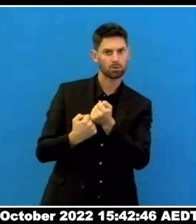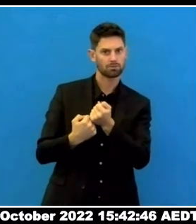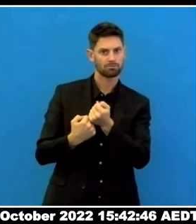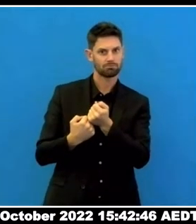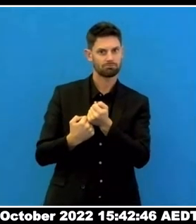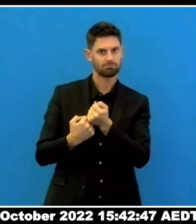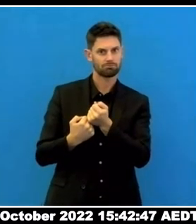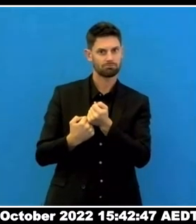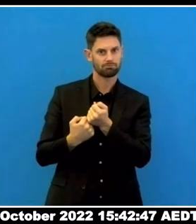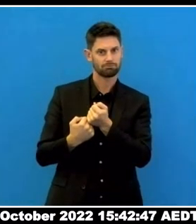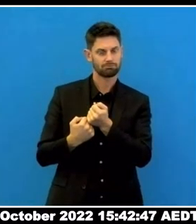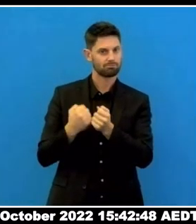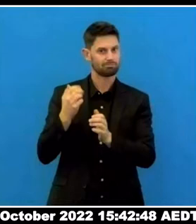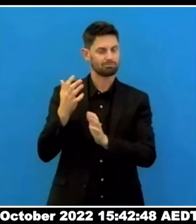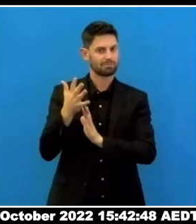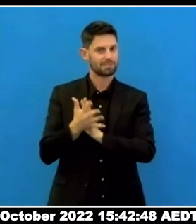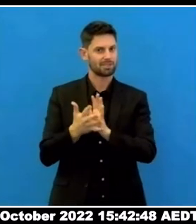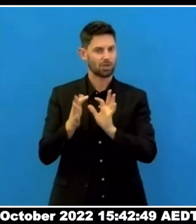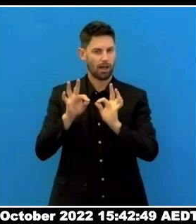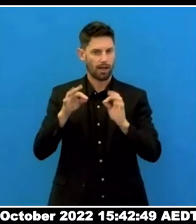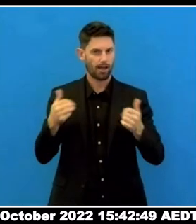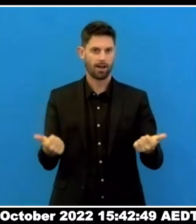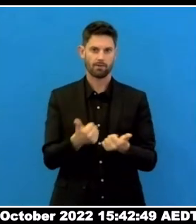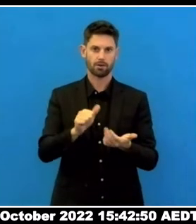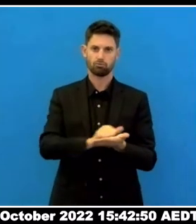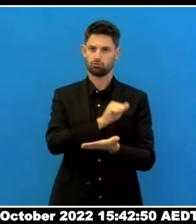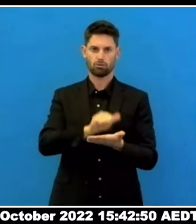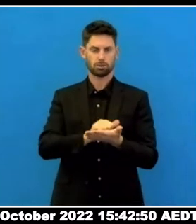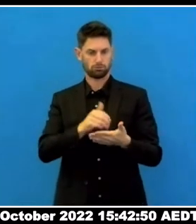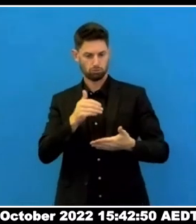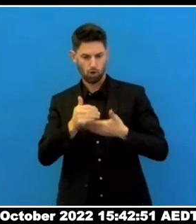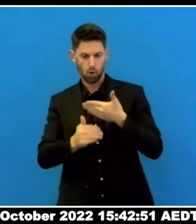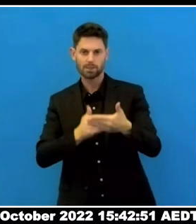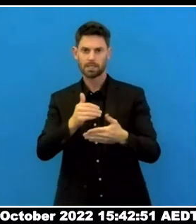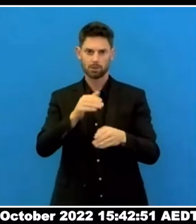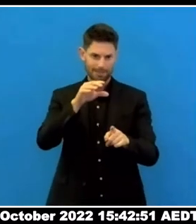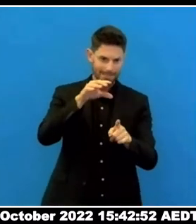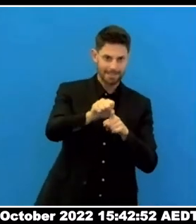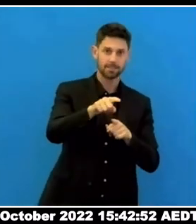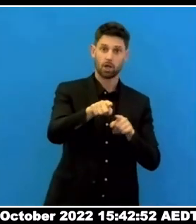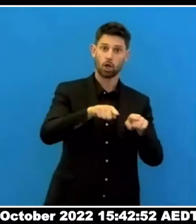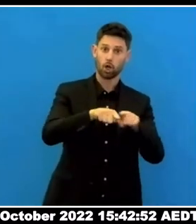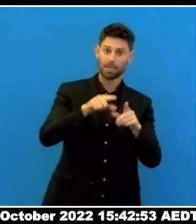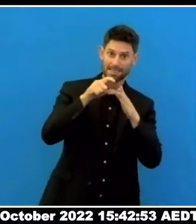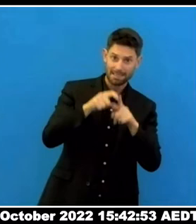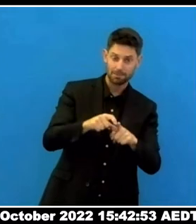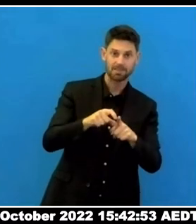how they have learning difficulties. Okay. I hope this answered the question It does. Thank you.